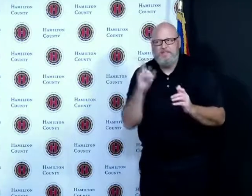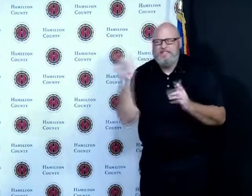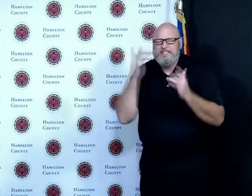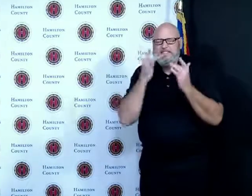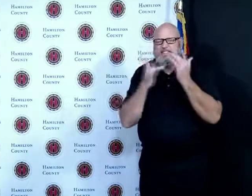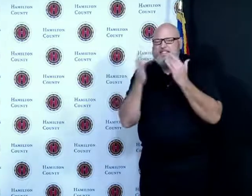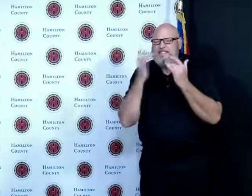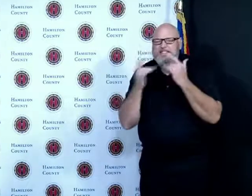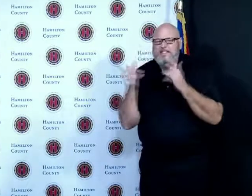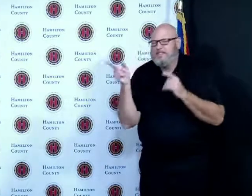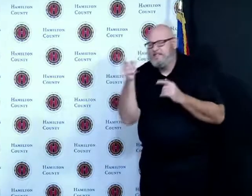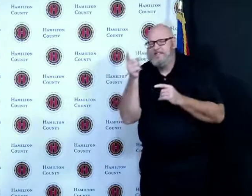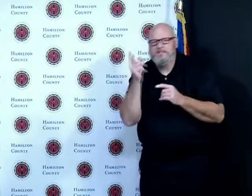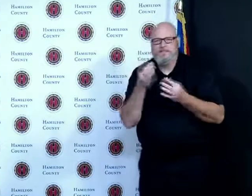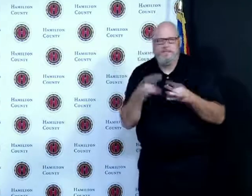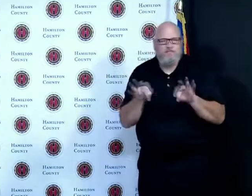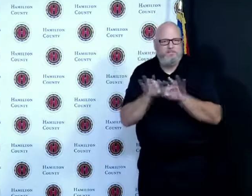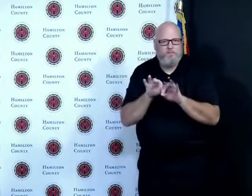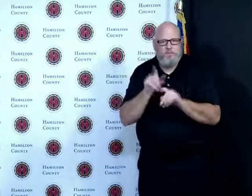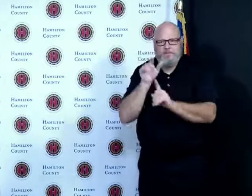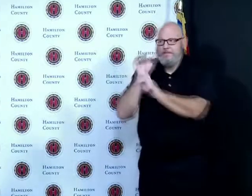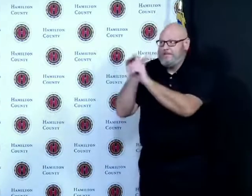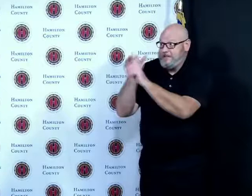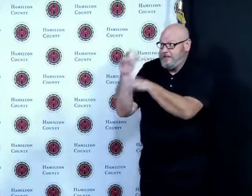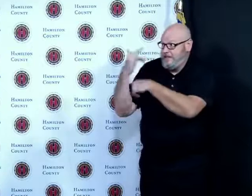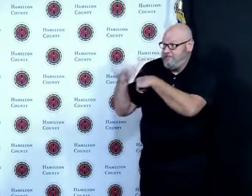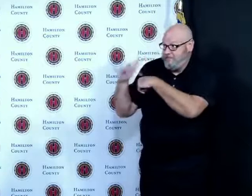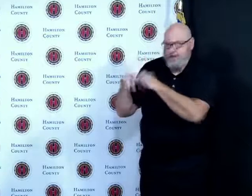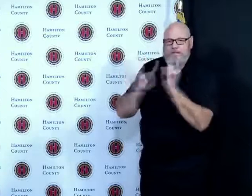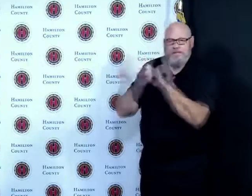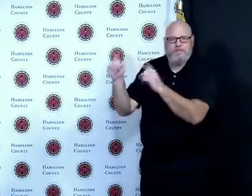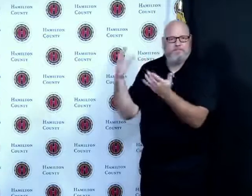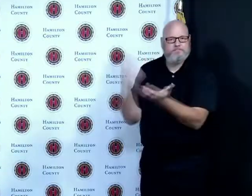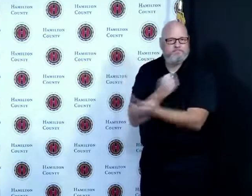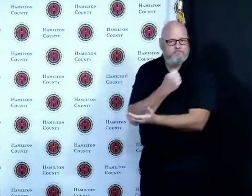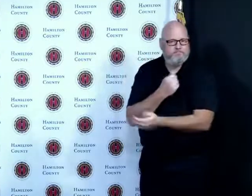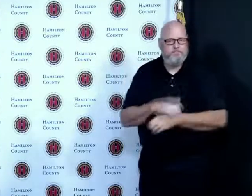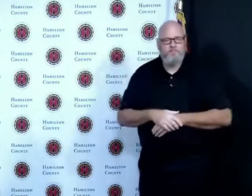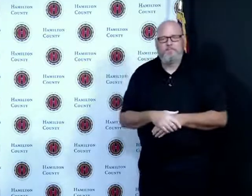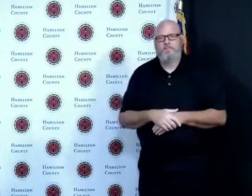providers conGregate settings for seniors those were the folks that were eligible to receive the